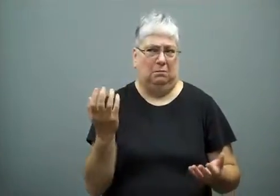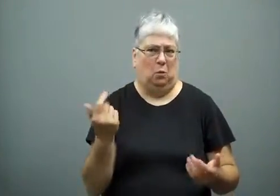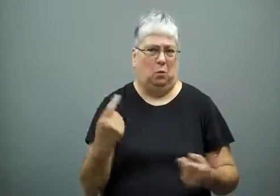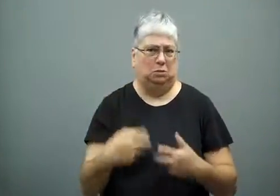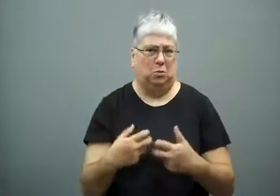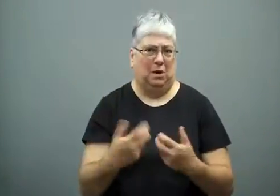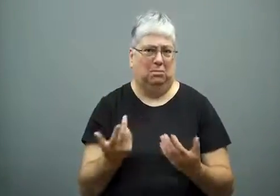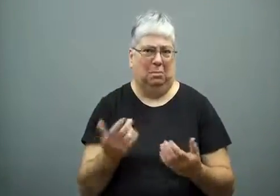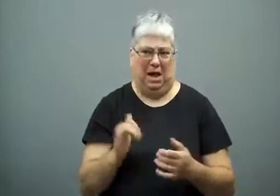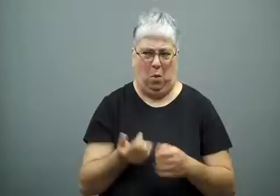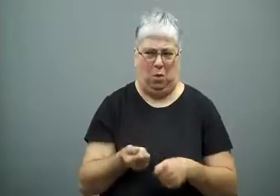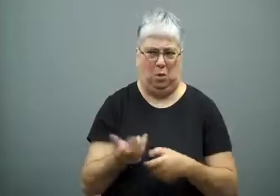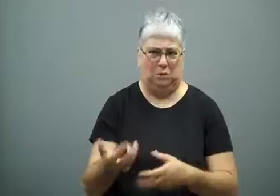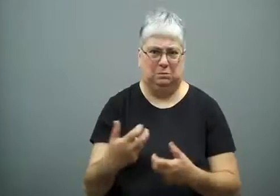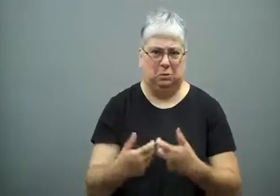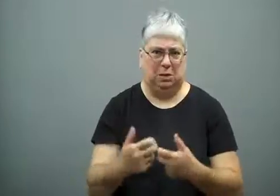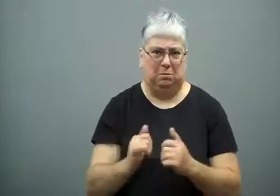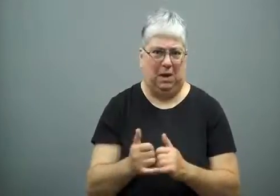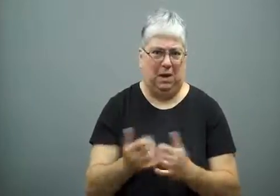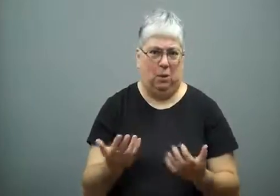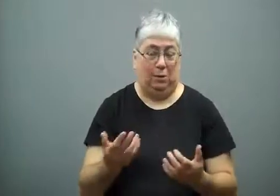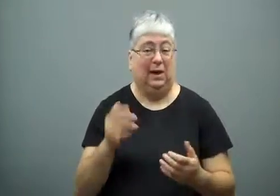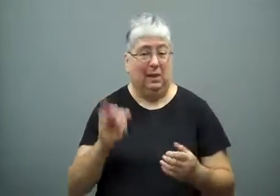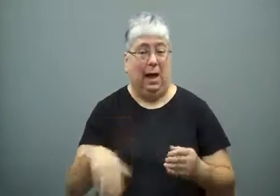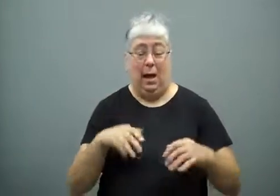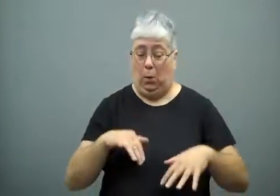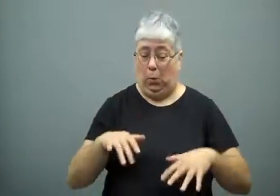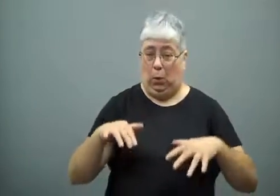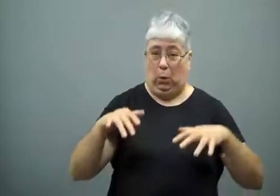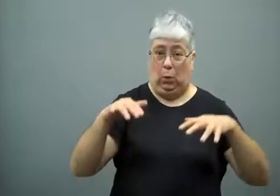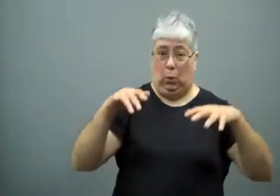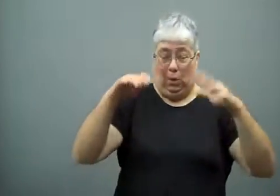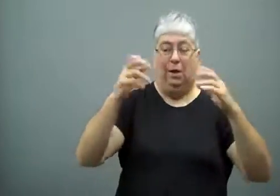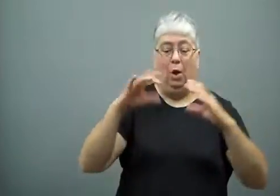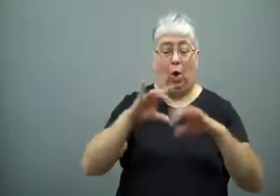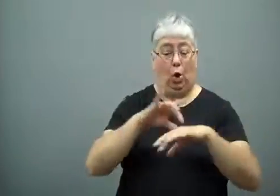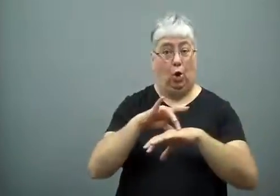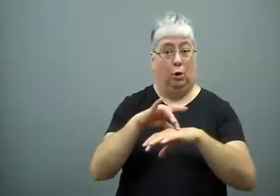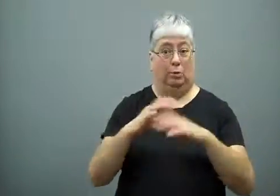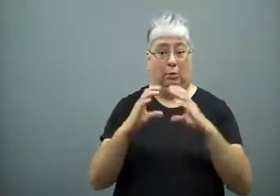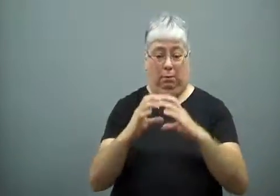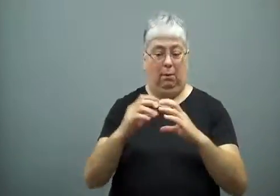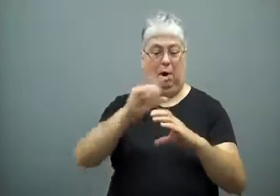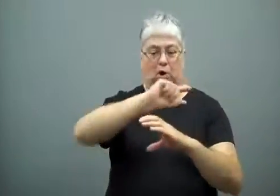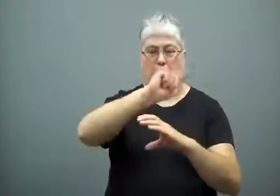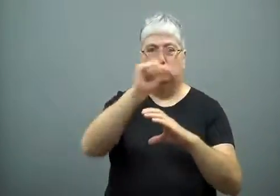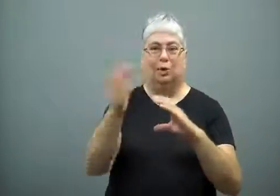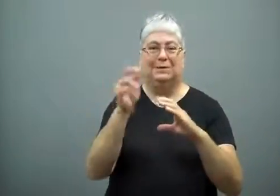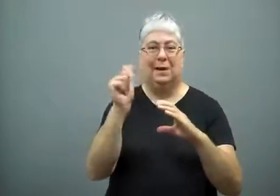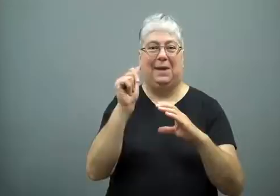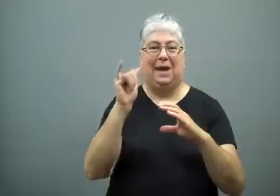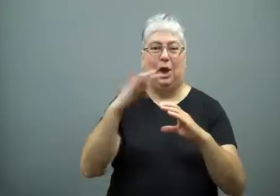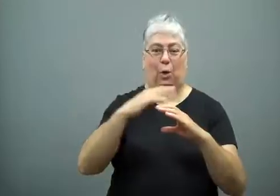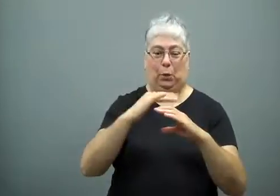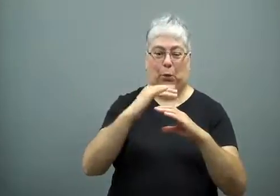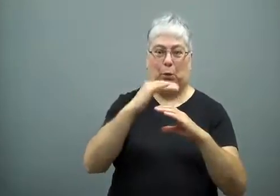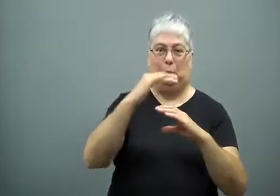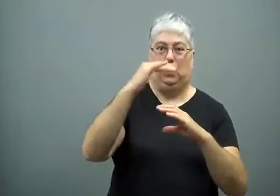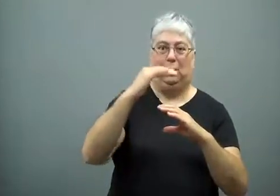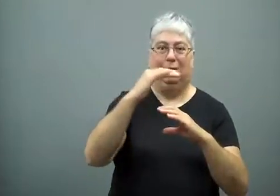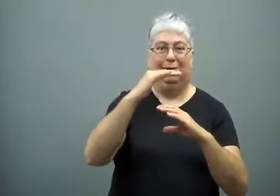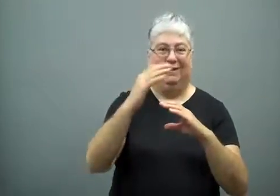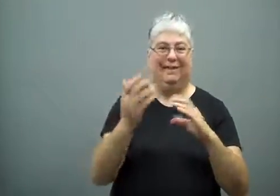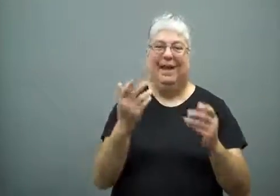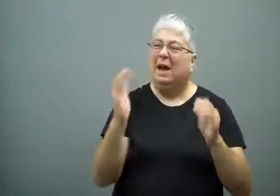So why is there a problem?